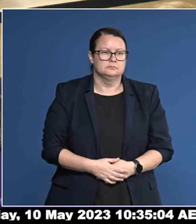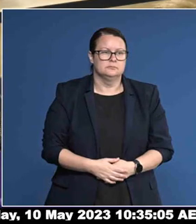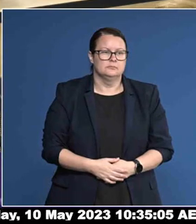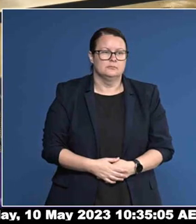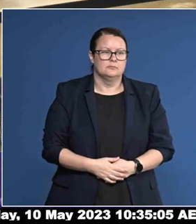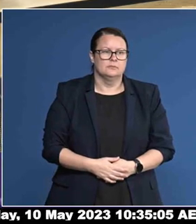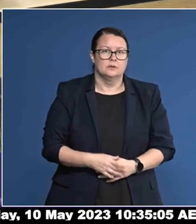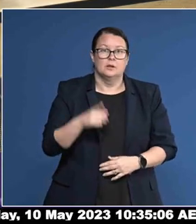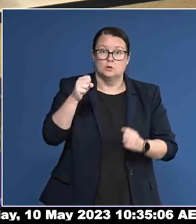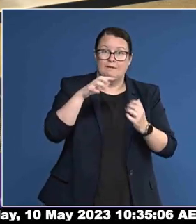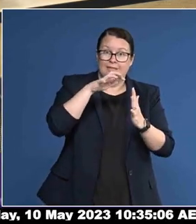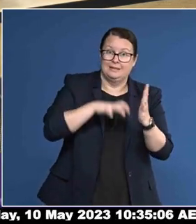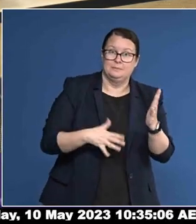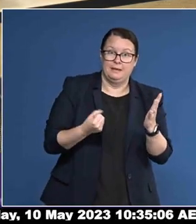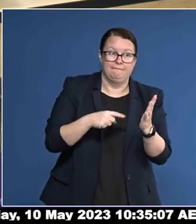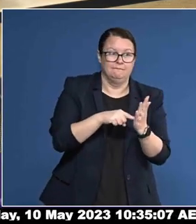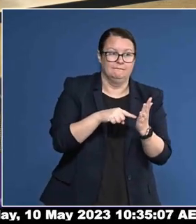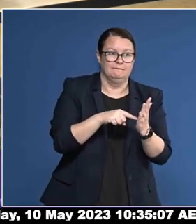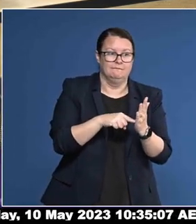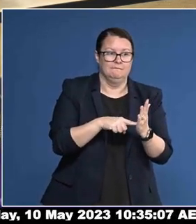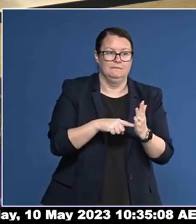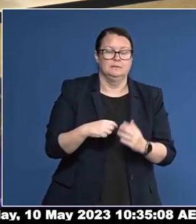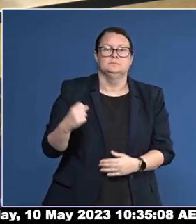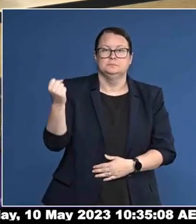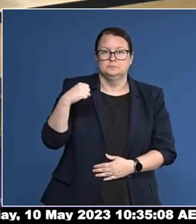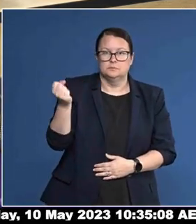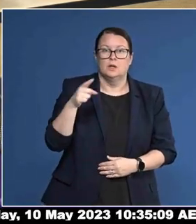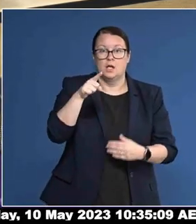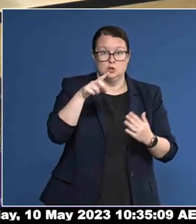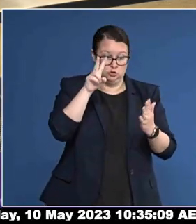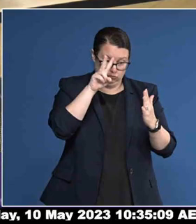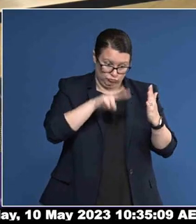Yes. MS MAHONY: And you read that statement just before you signed it? Yes.